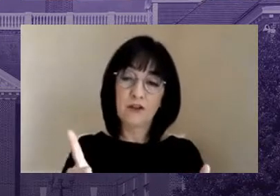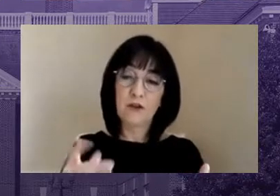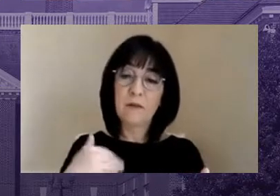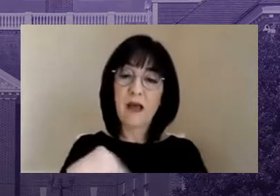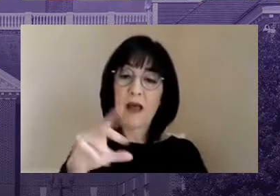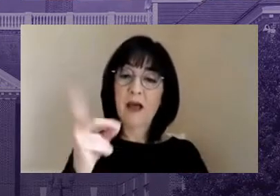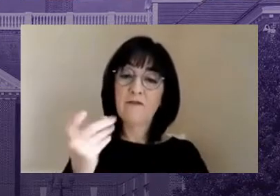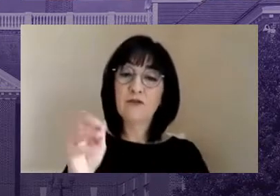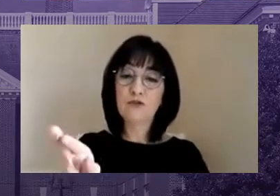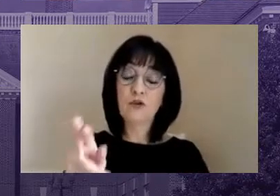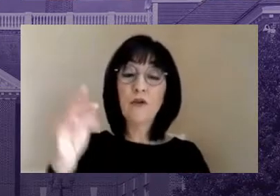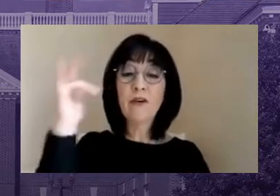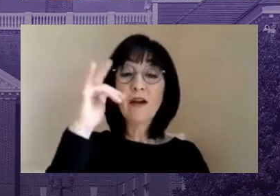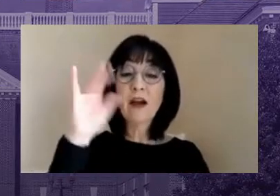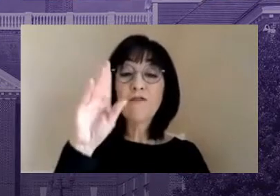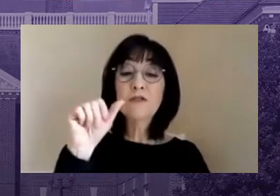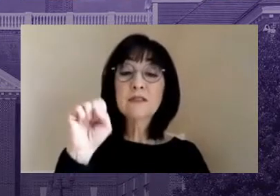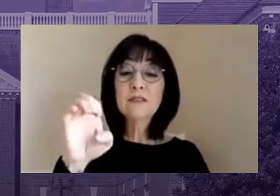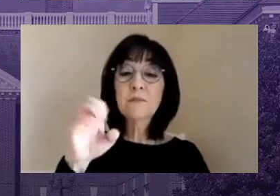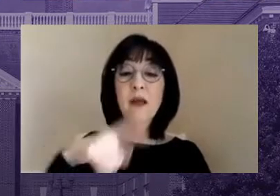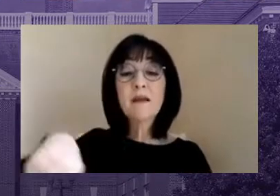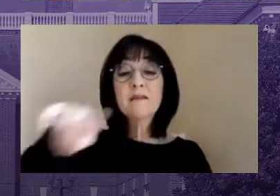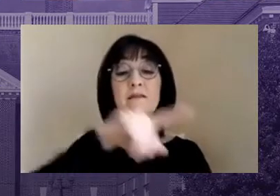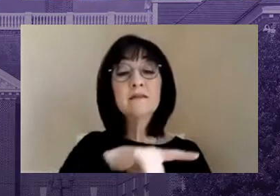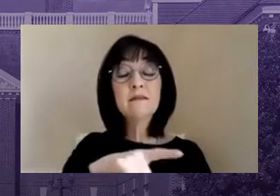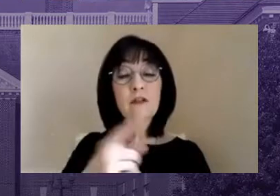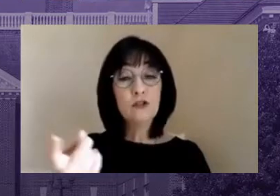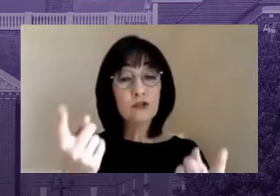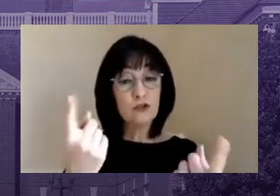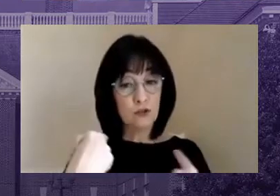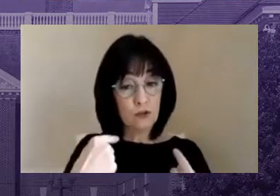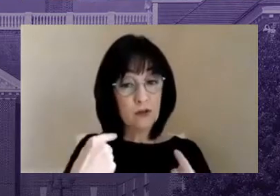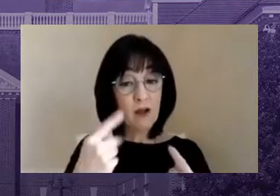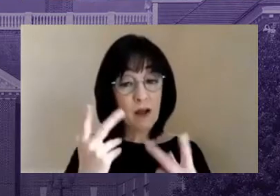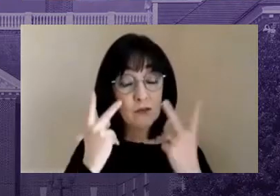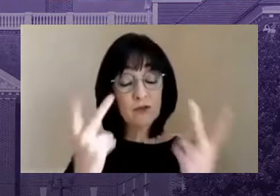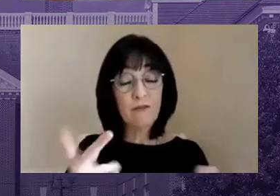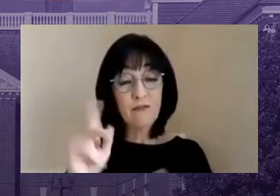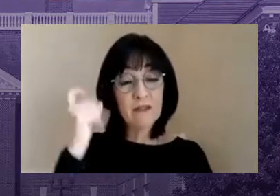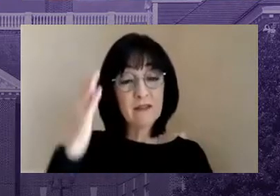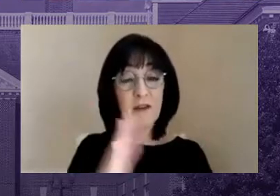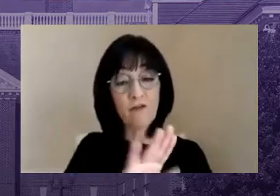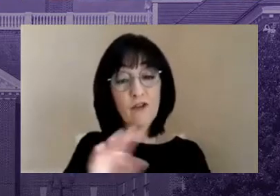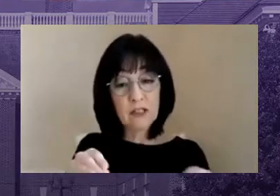students and their families come to visit the governor in his office, and then to appear before